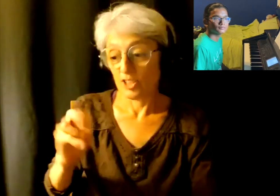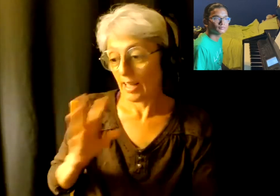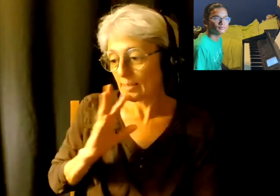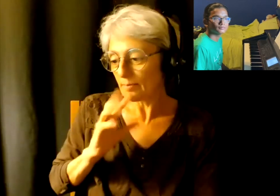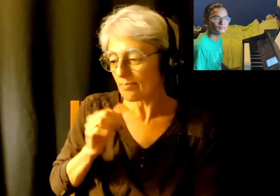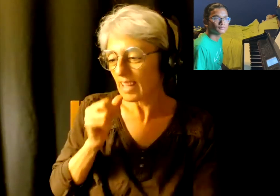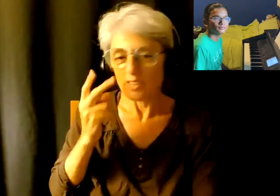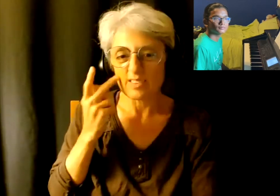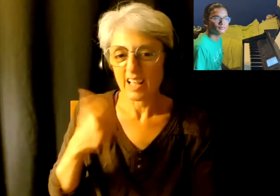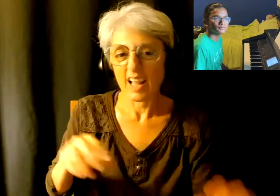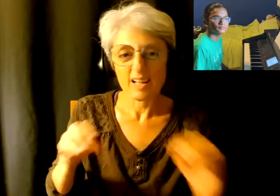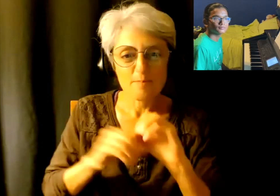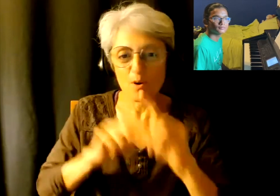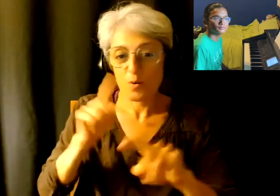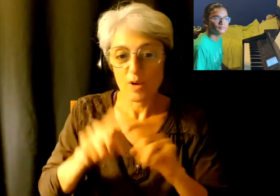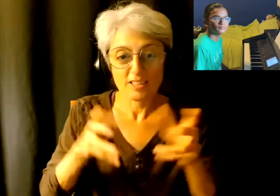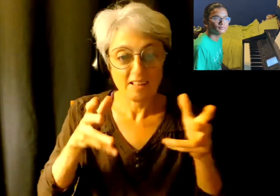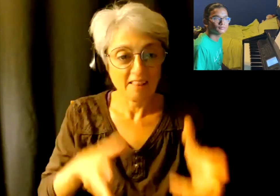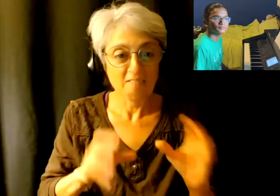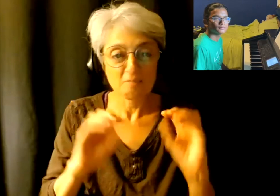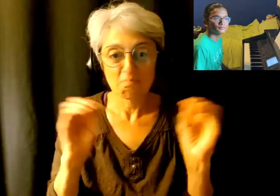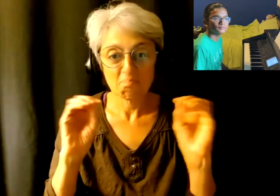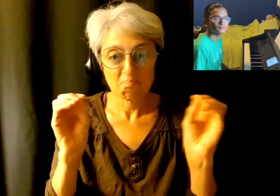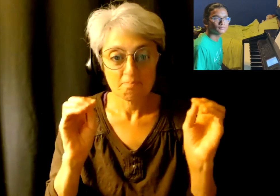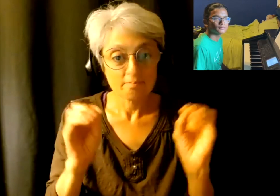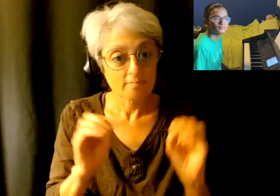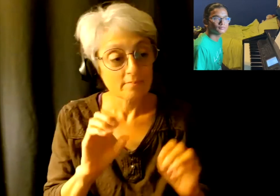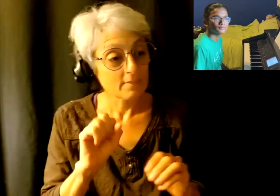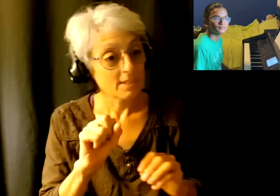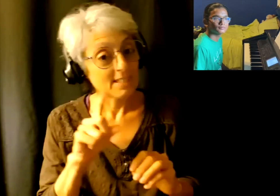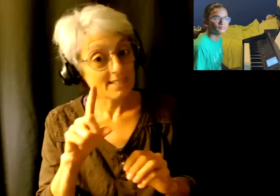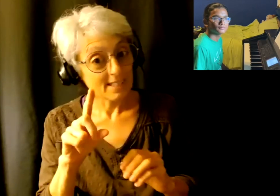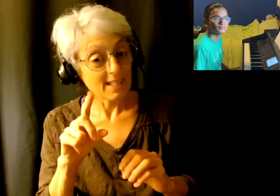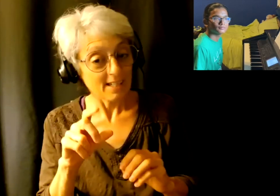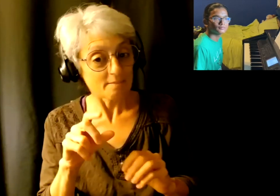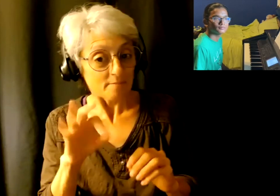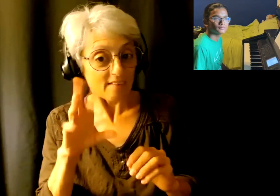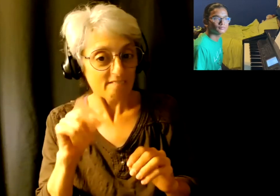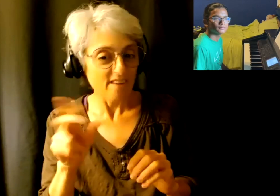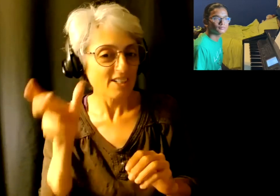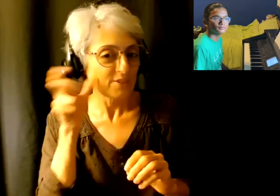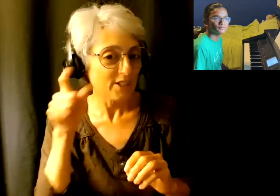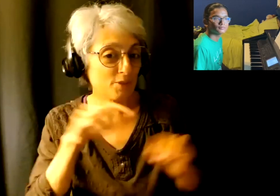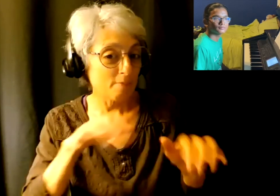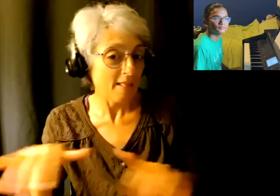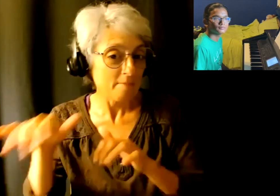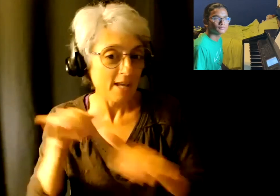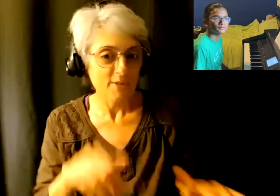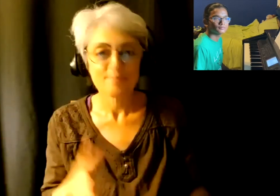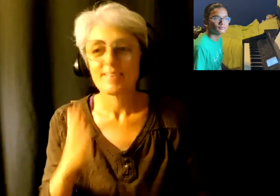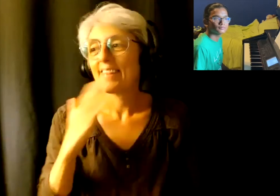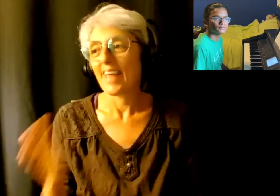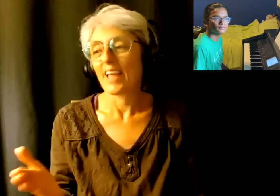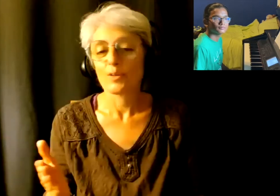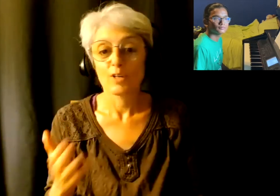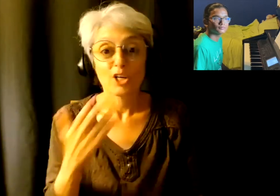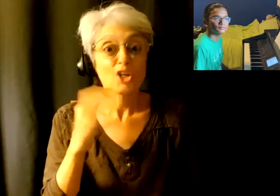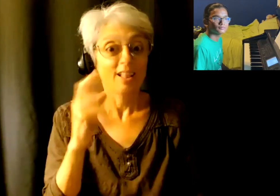Alright well Sid it was fun hearing you play the piano. Sid: Thank you! Best of luck to you!